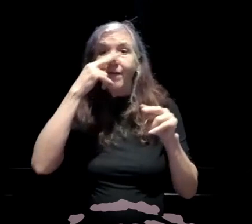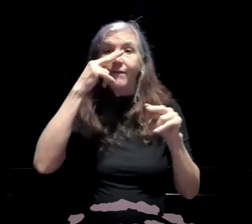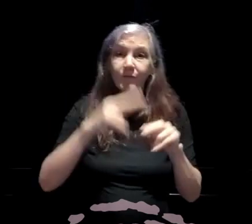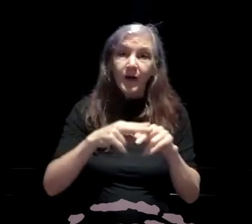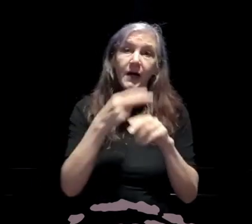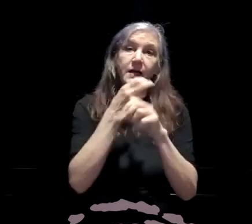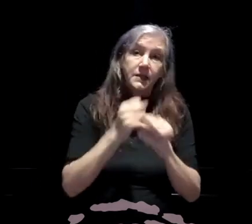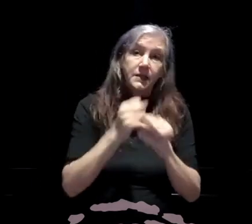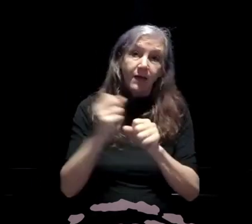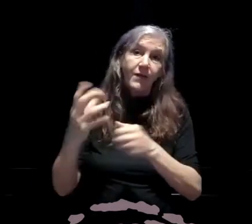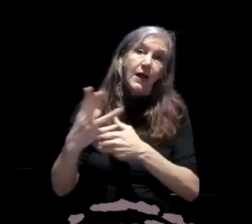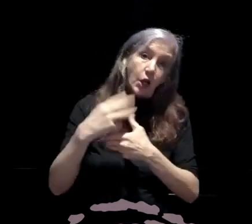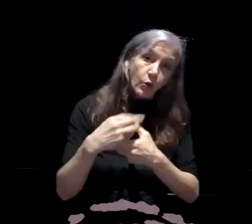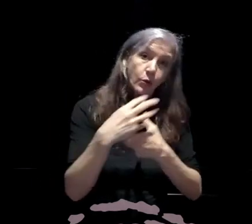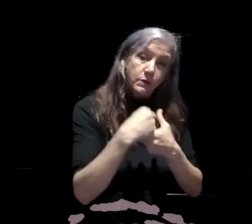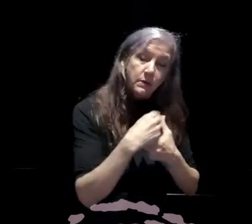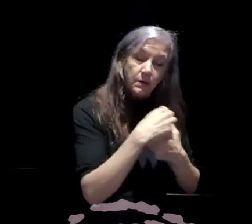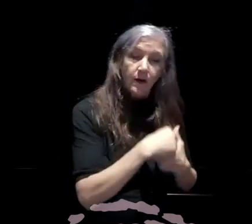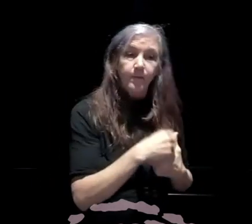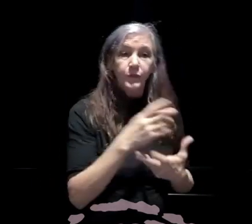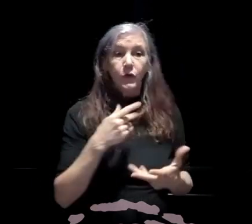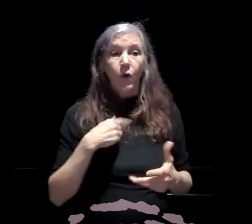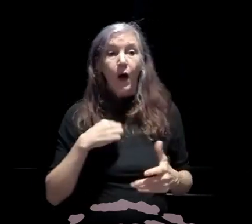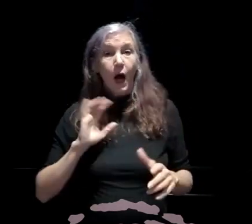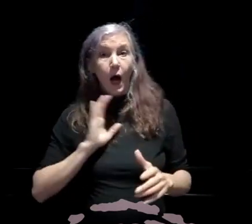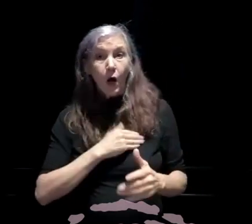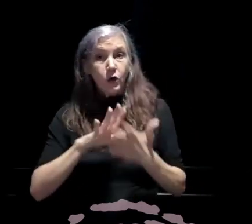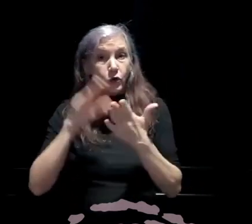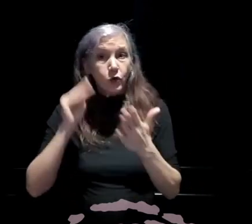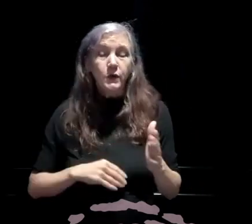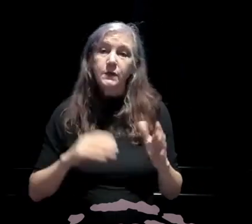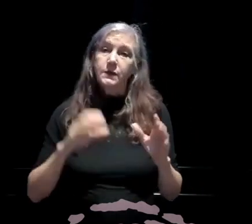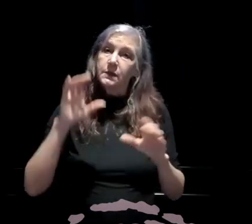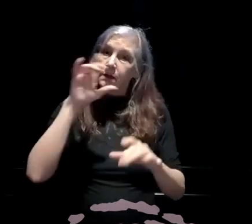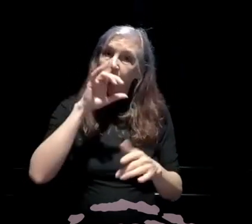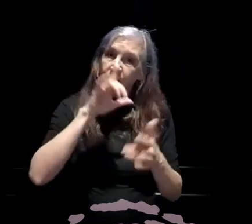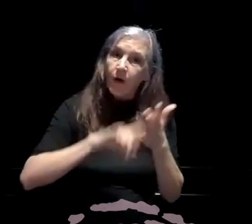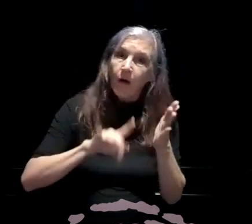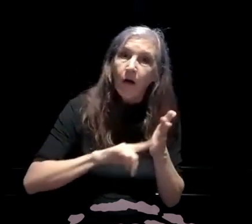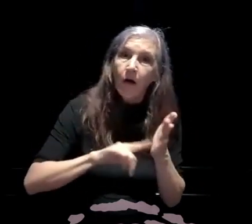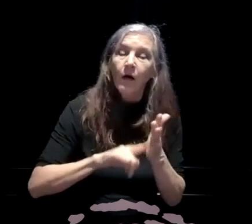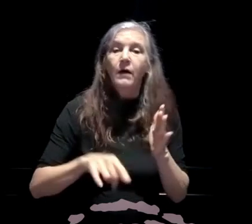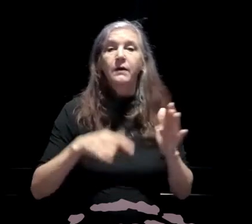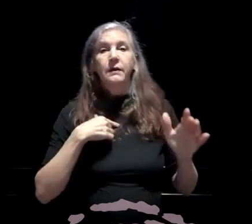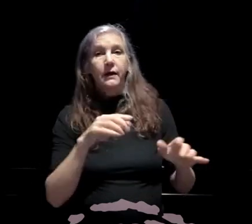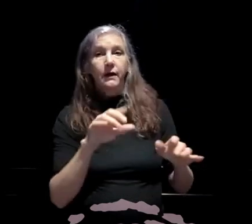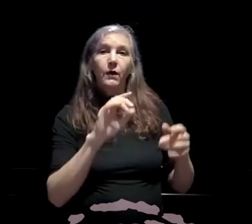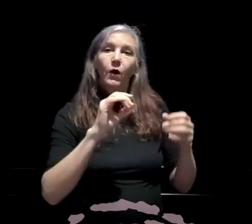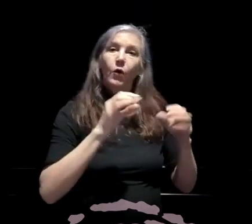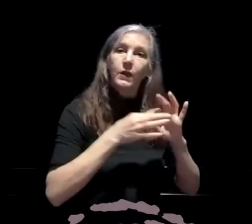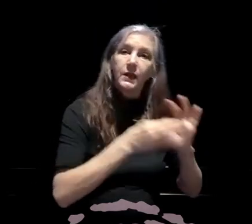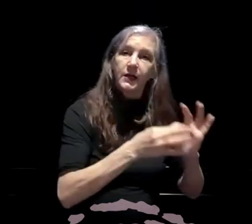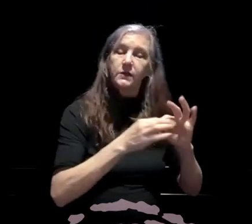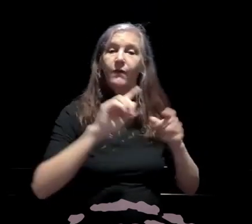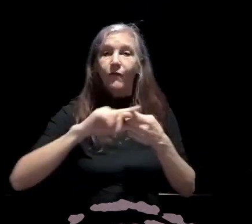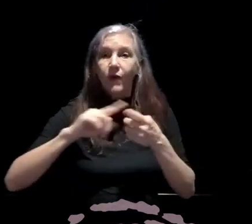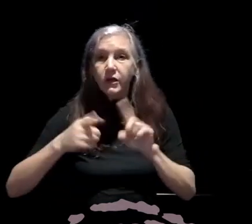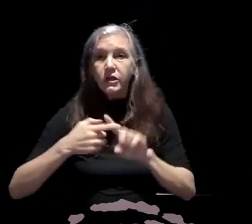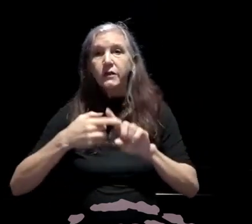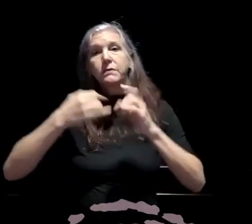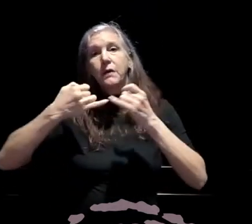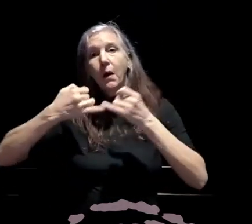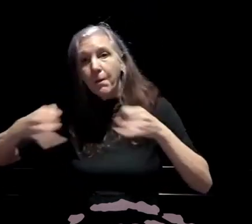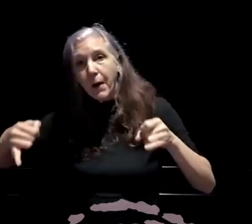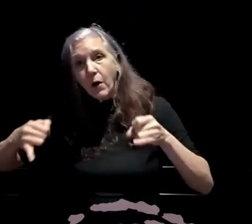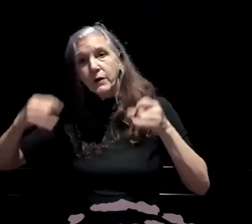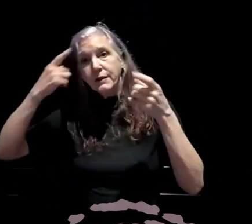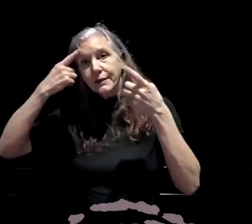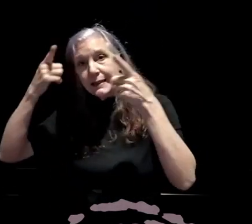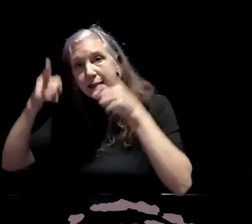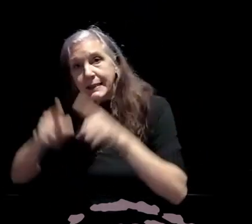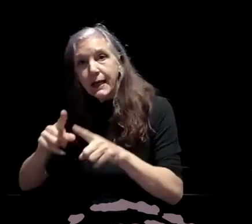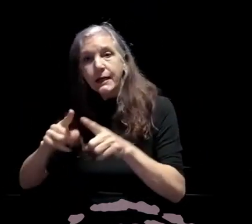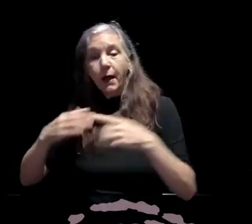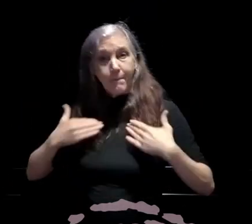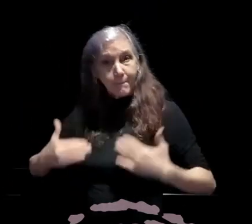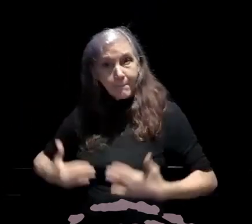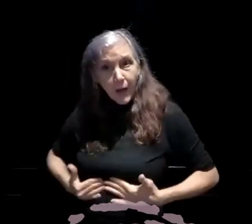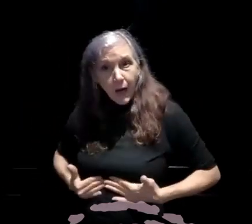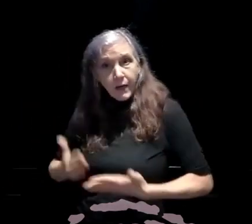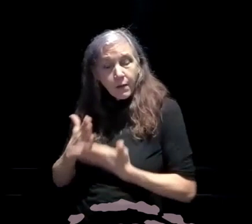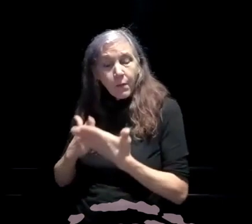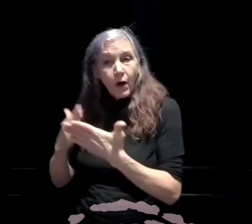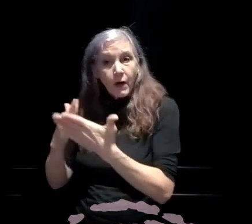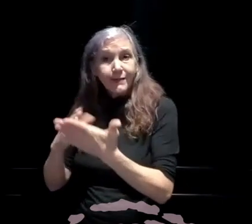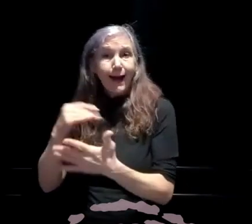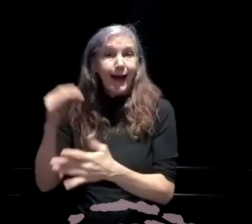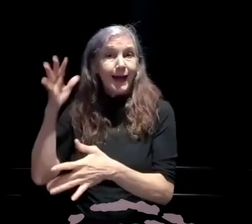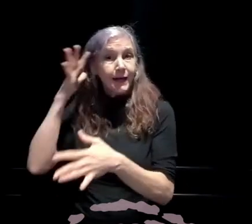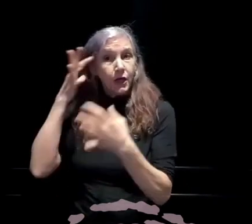Through their sessions, our students explore critical topics such as relationships. Friendships, boundaries. Consent, bodily anatomy, and choice.